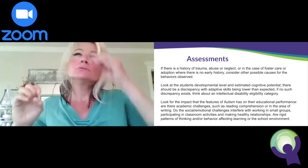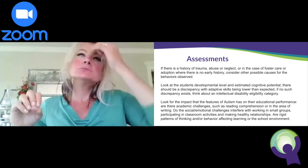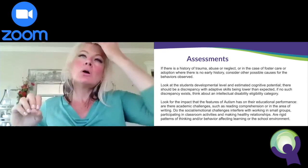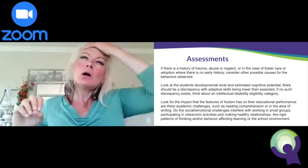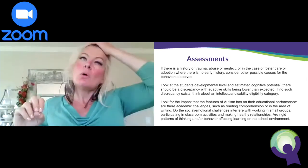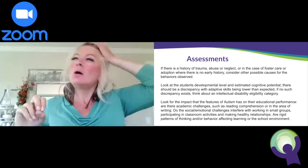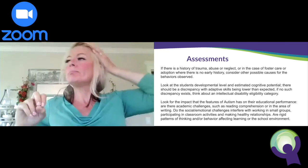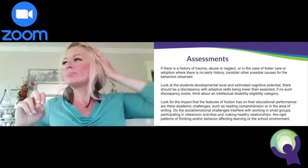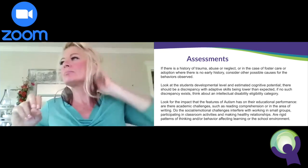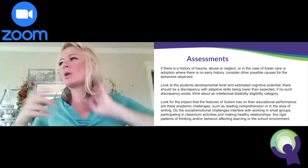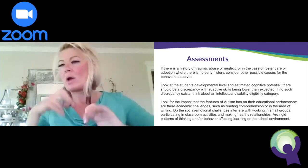care of that how are we going to approach that.